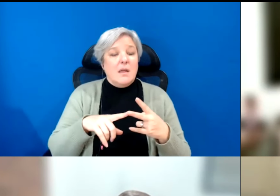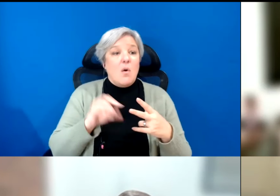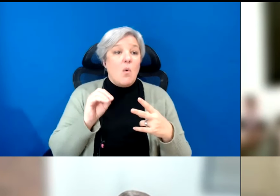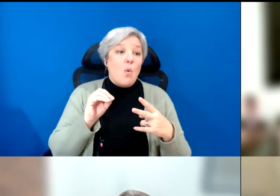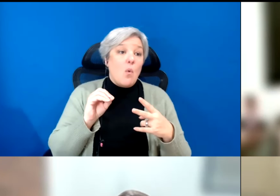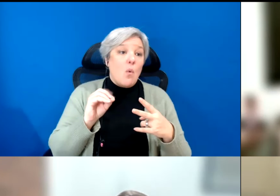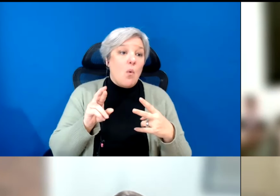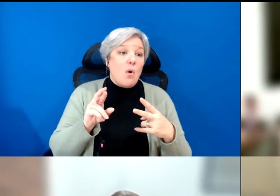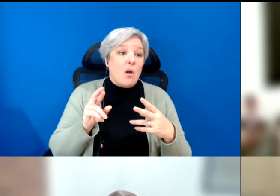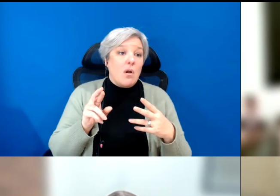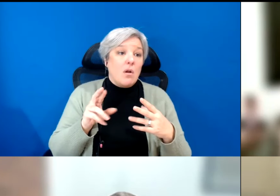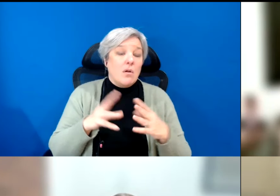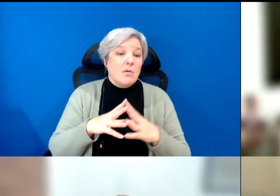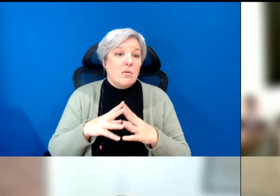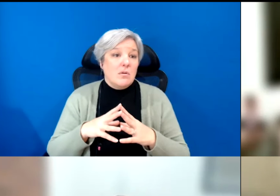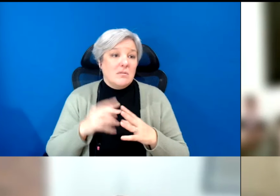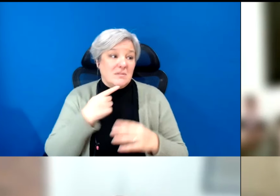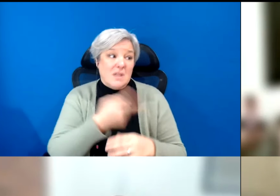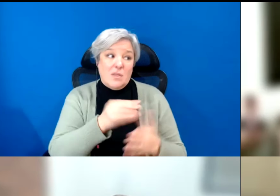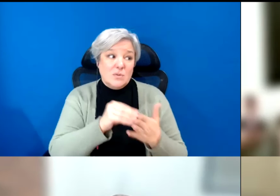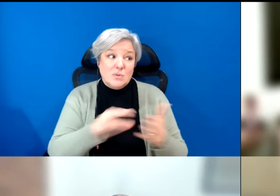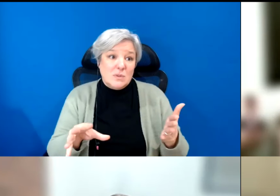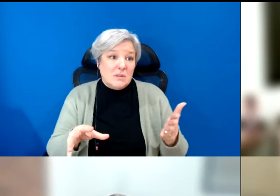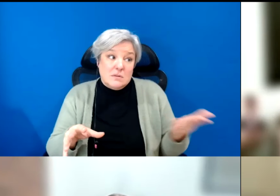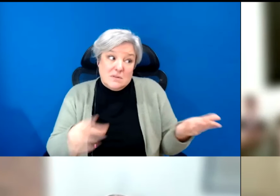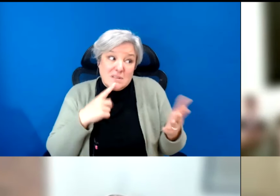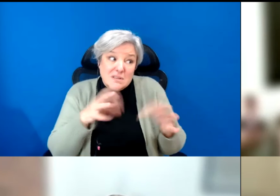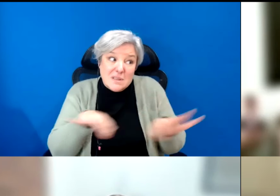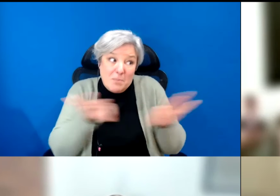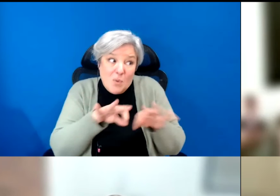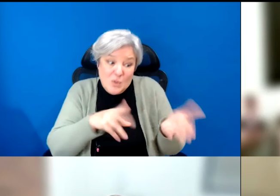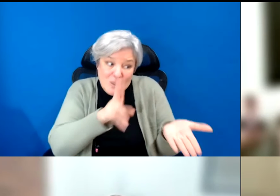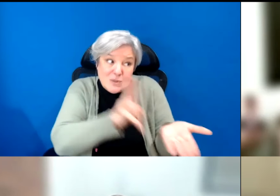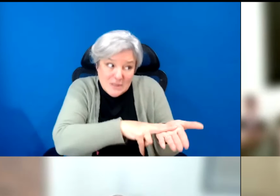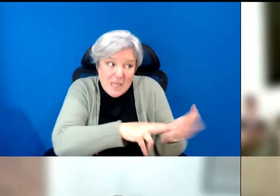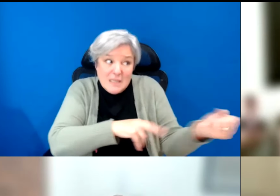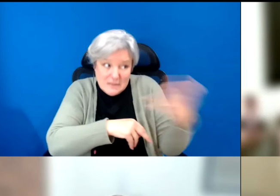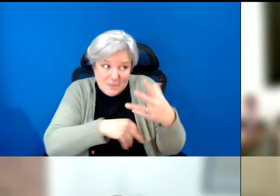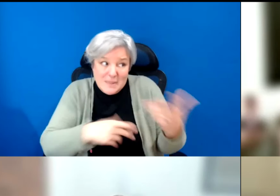you know, tell the student that, you know, it's important that you sign it and submit it somehow back to you.